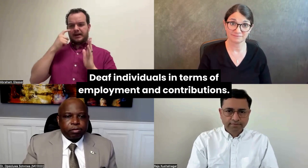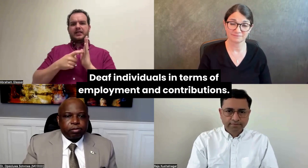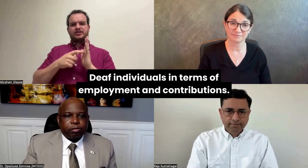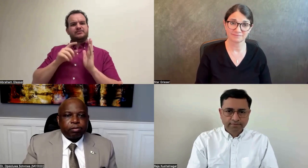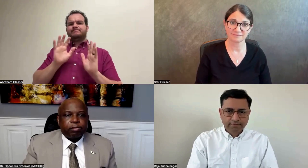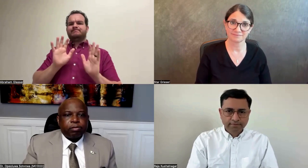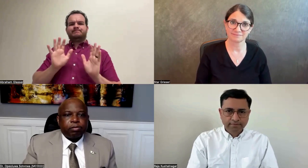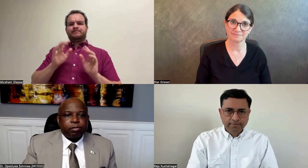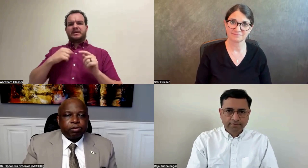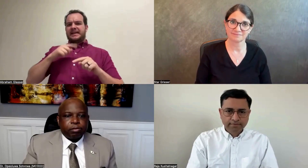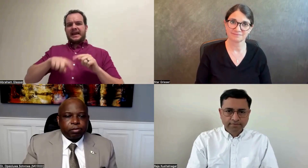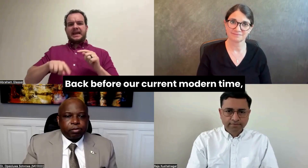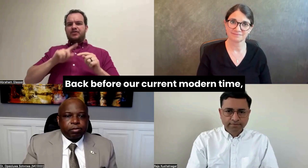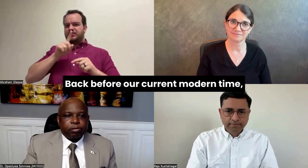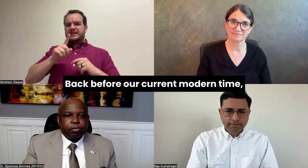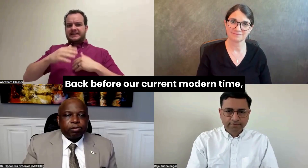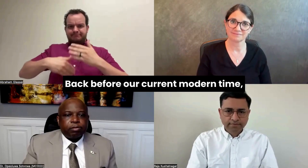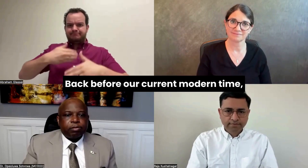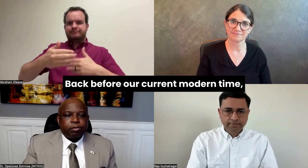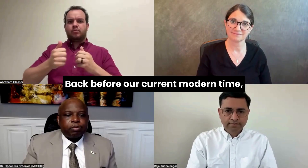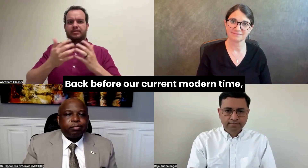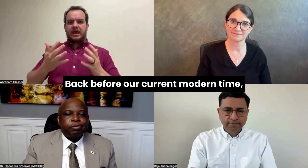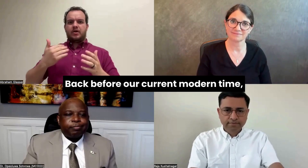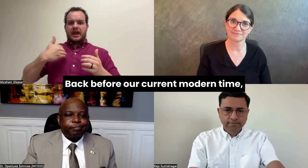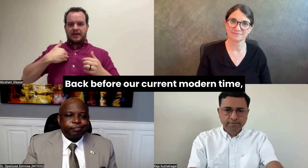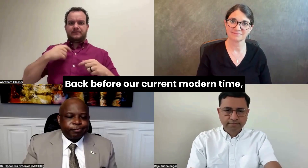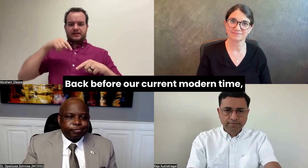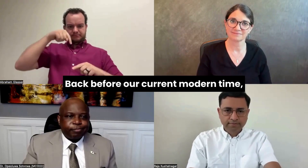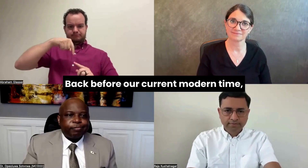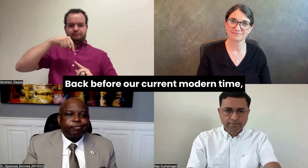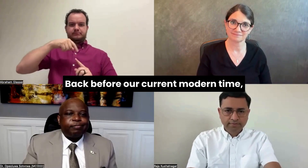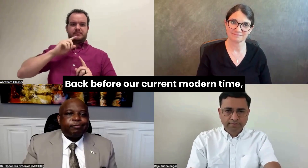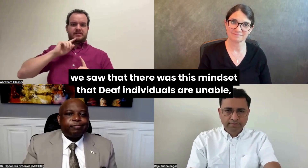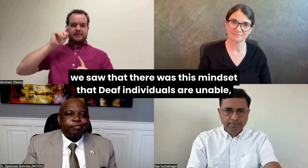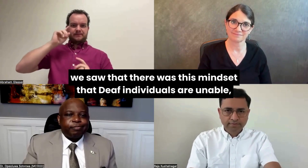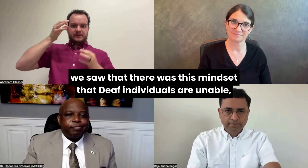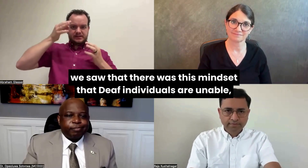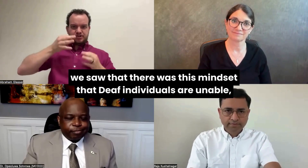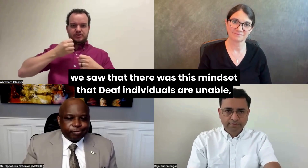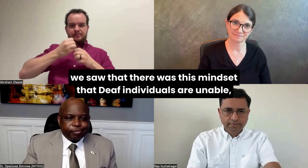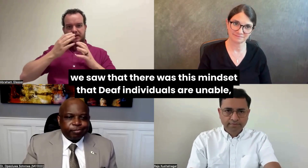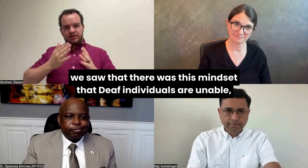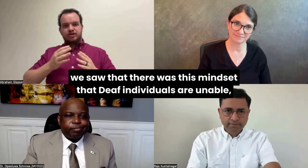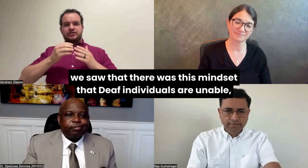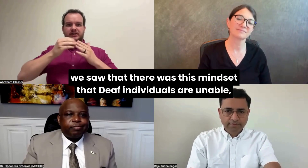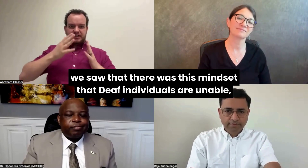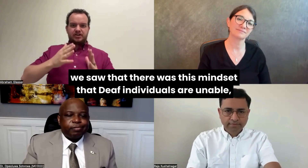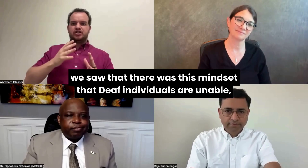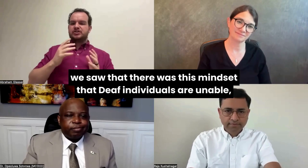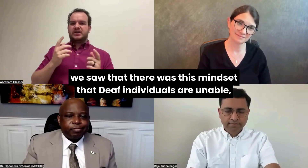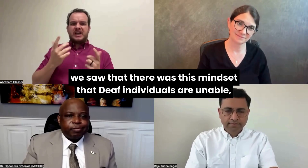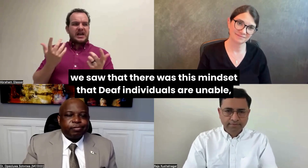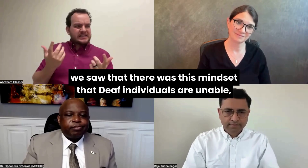Back before our current modern time, we saw that there was this mindset that Deaf individuals are unable,